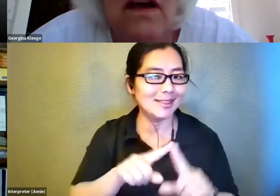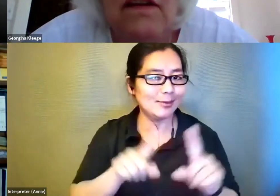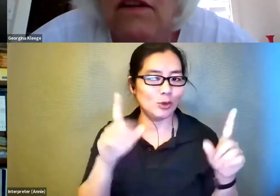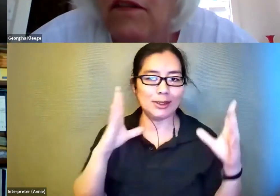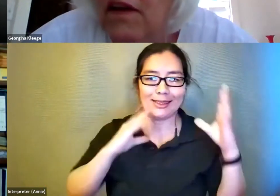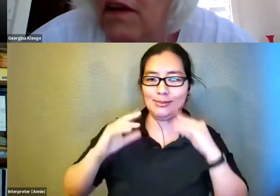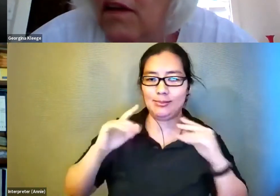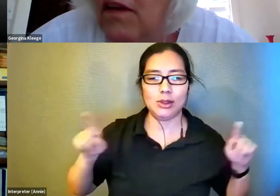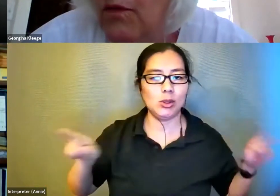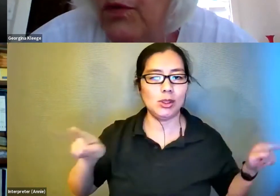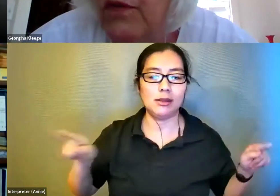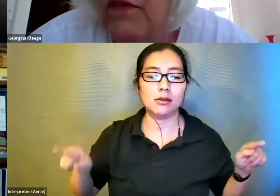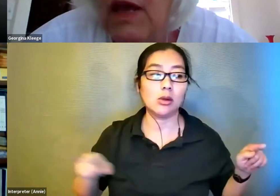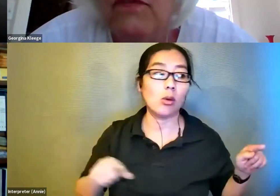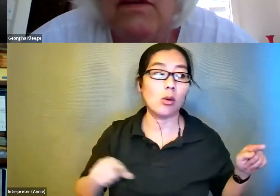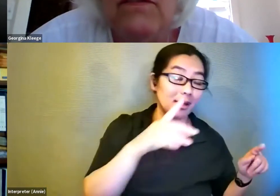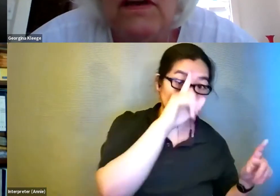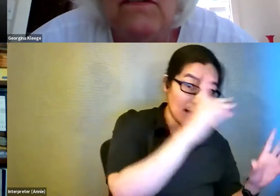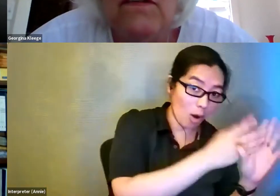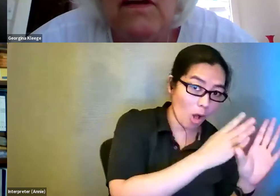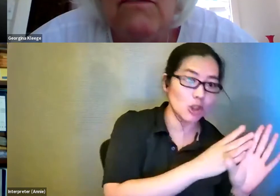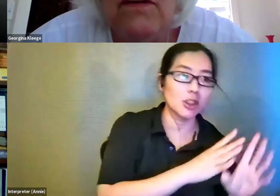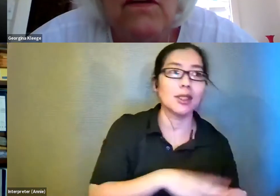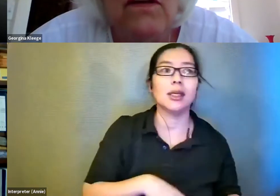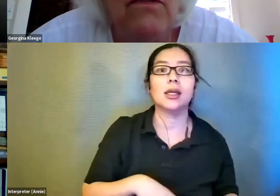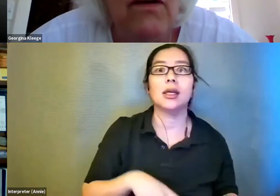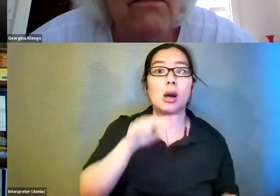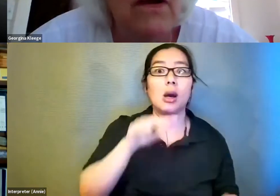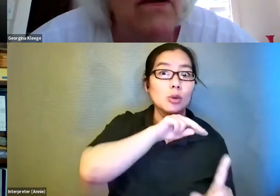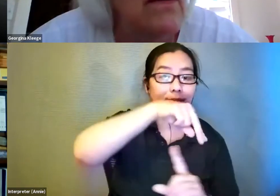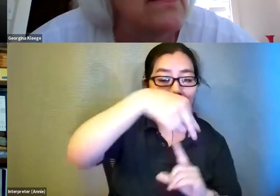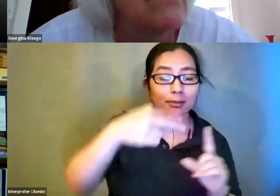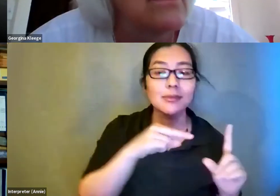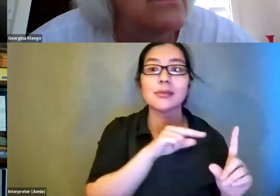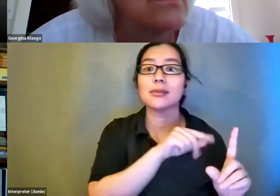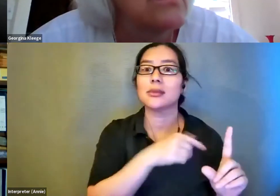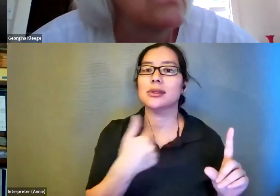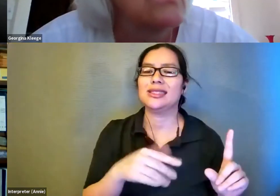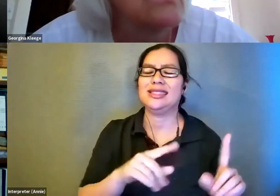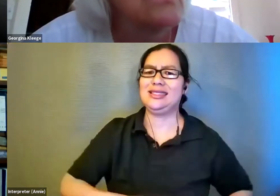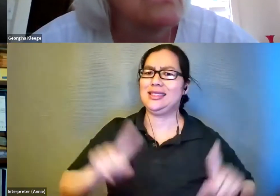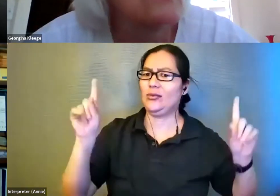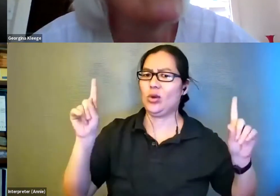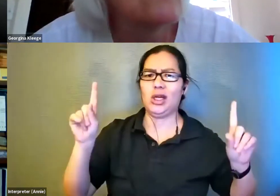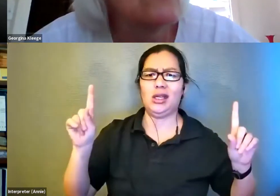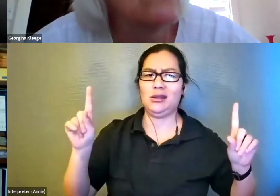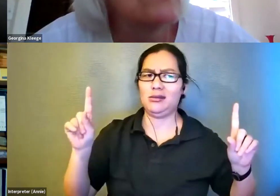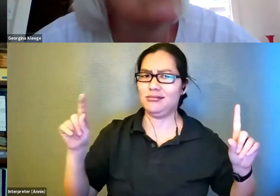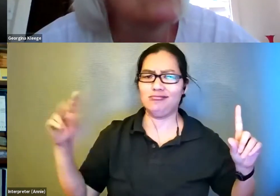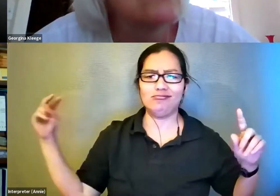cognition, the perception of touch and vision are very, very different. And so in